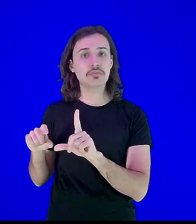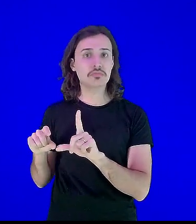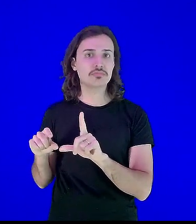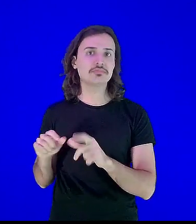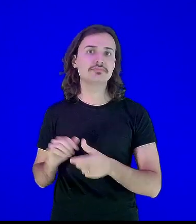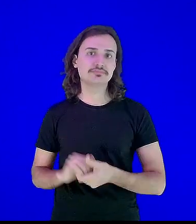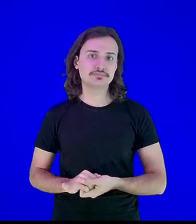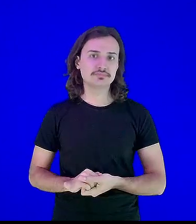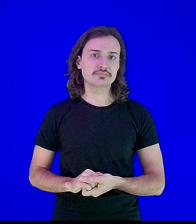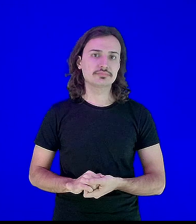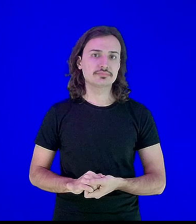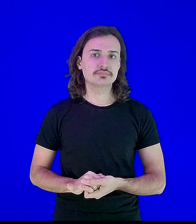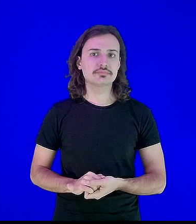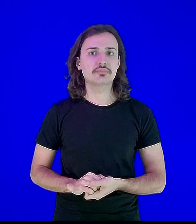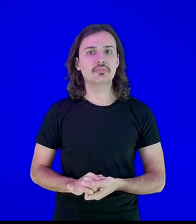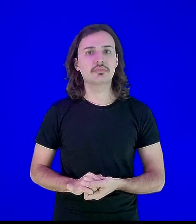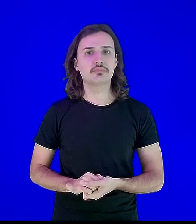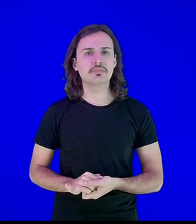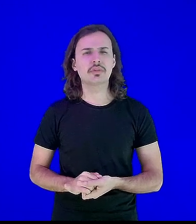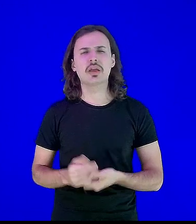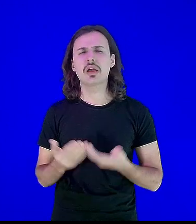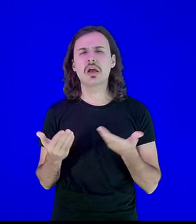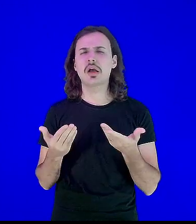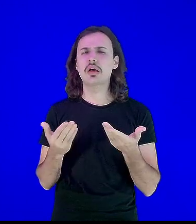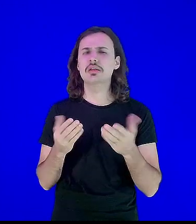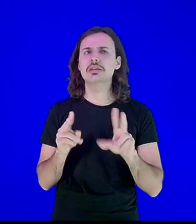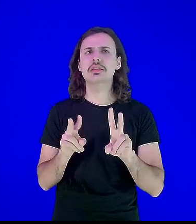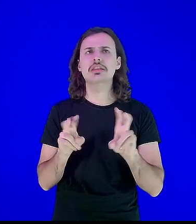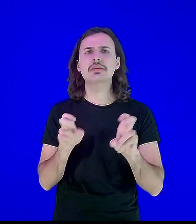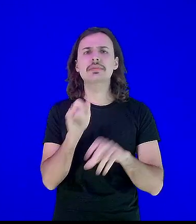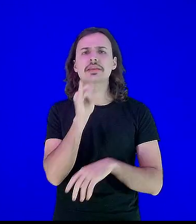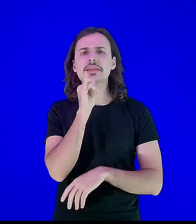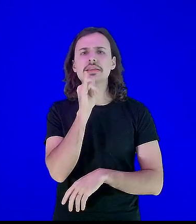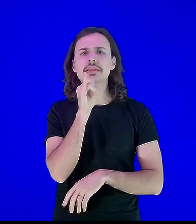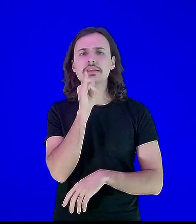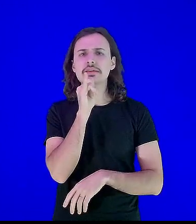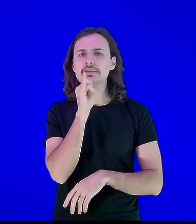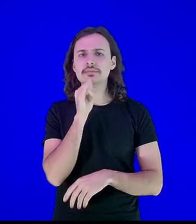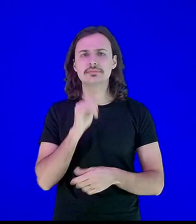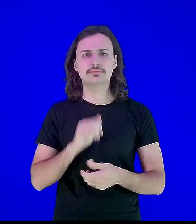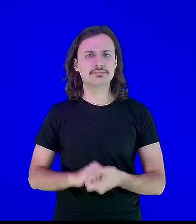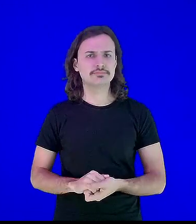what if I want to see the spaces or the tabs? let's see